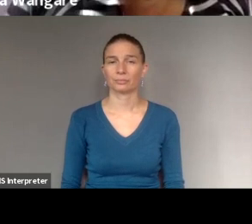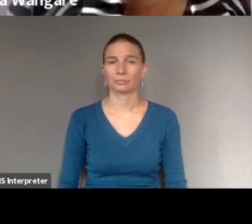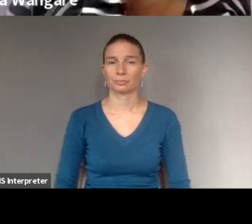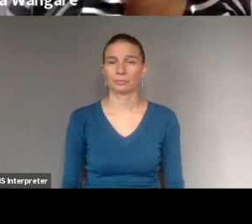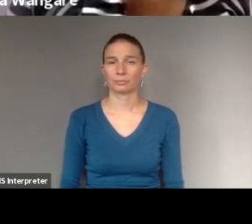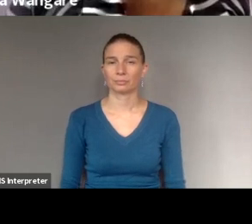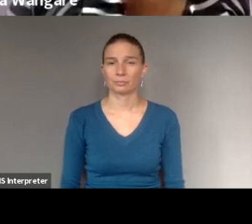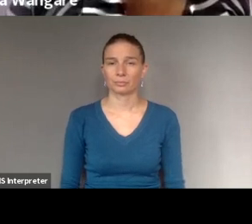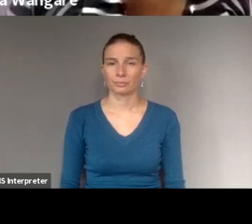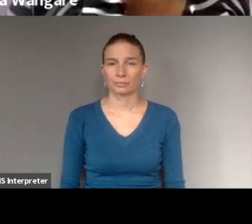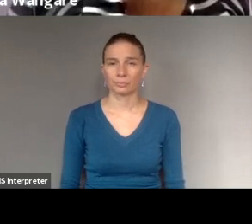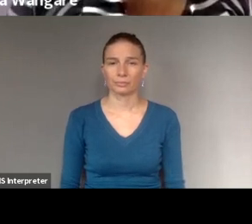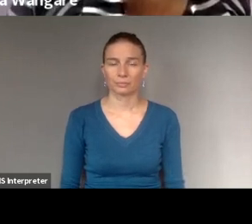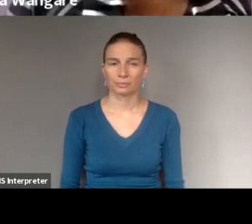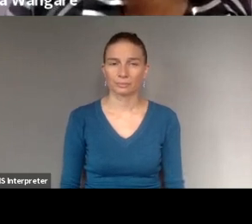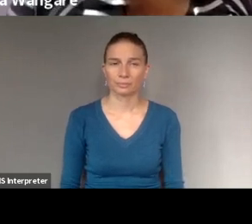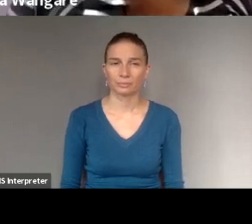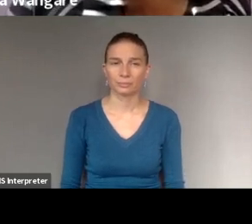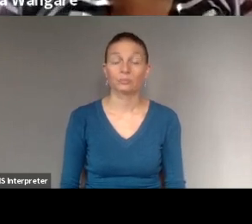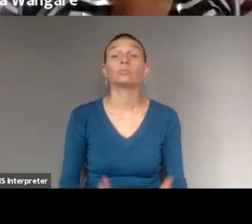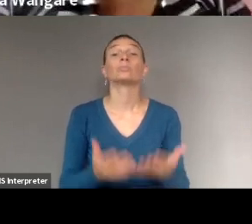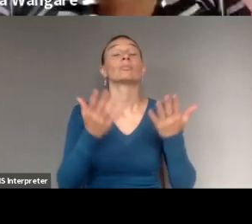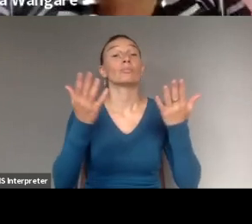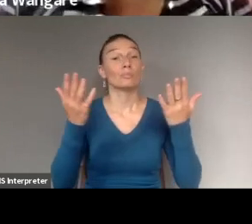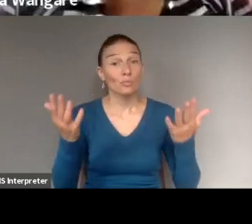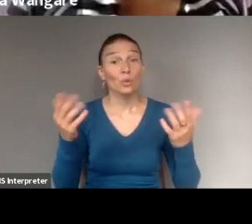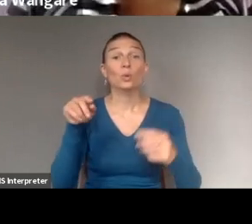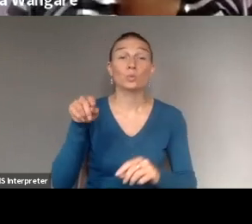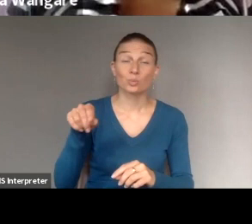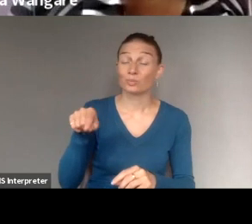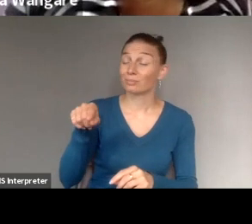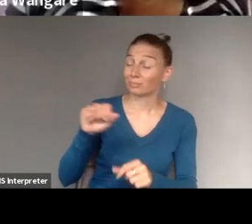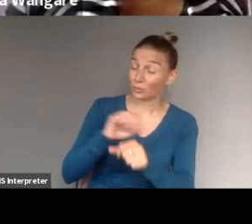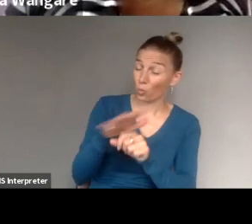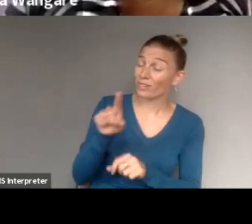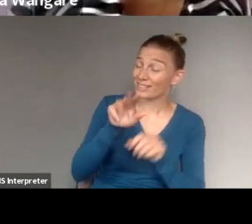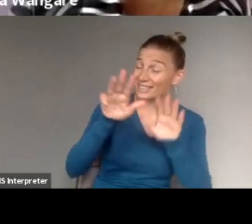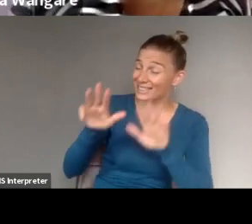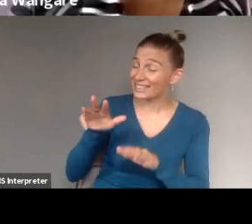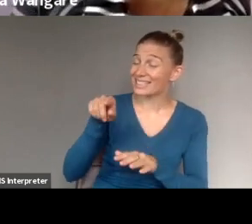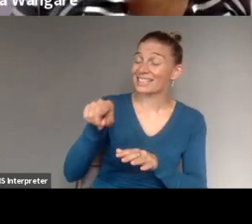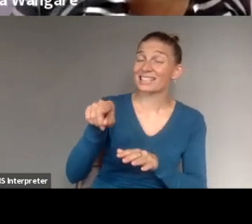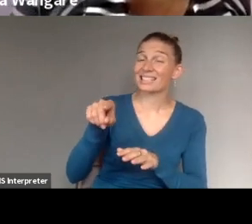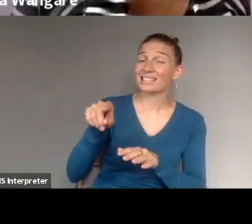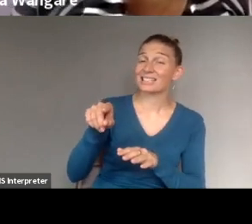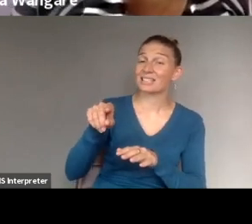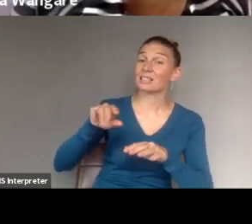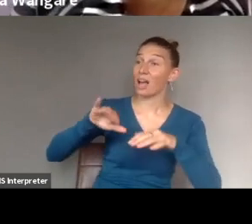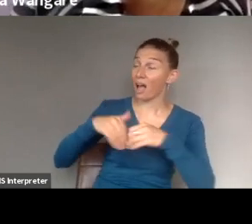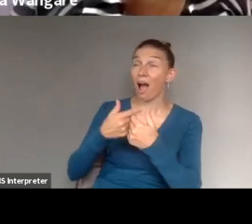So looking at COVID 19 response to persons with disabilities and their families in Kenya, the National Council for Persons with Disabilities